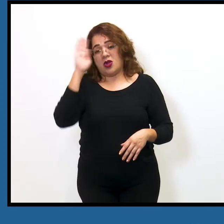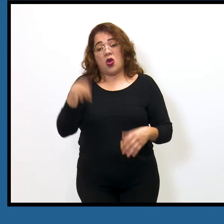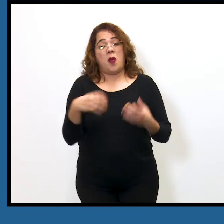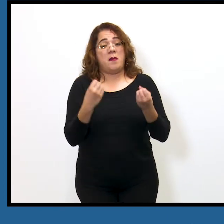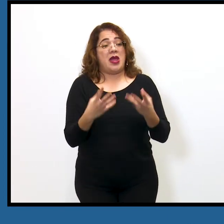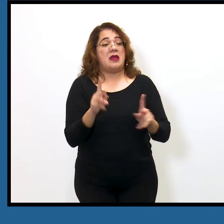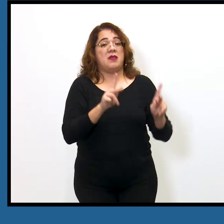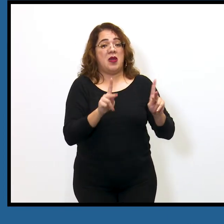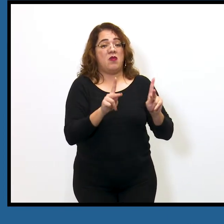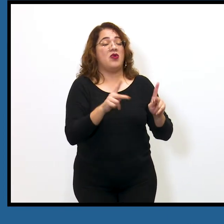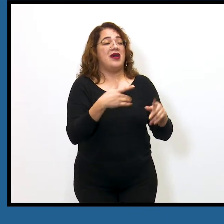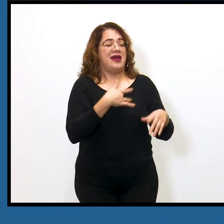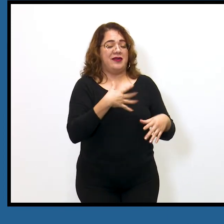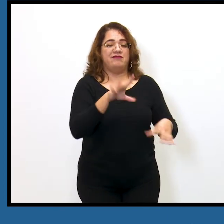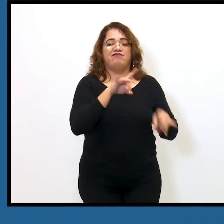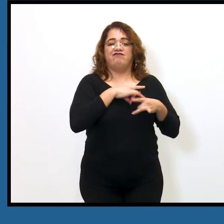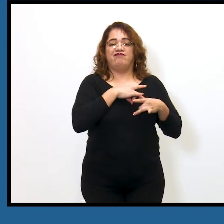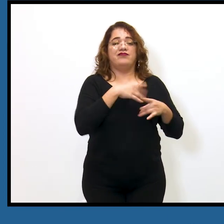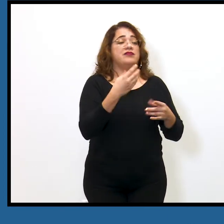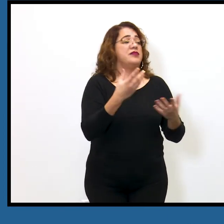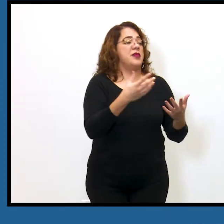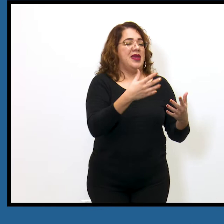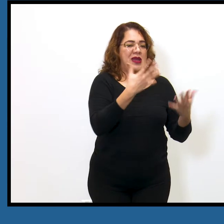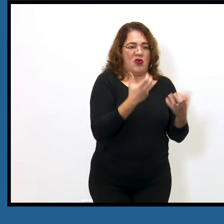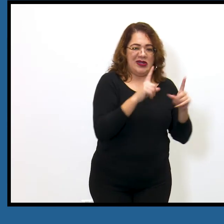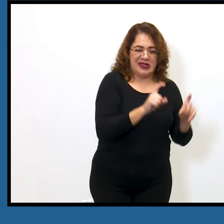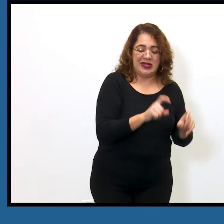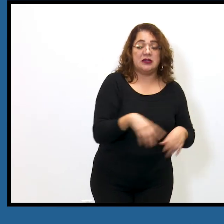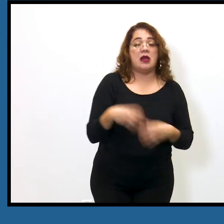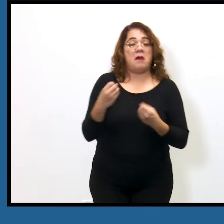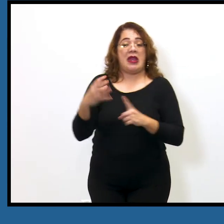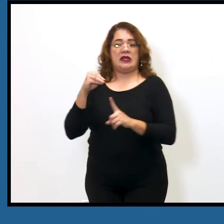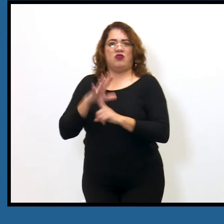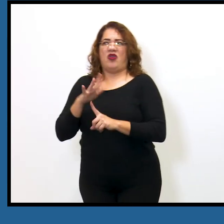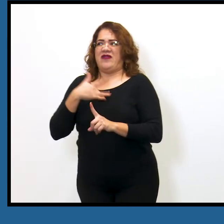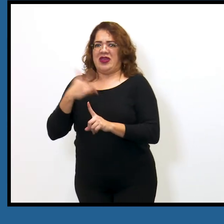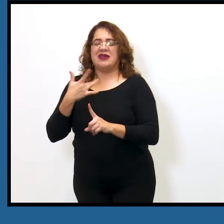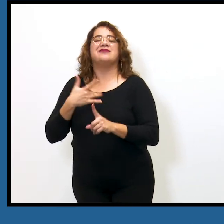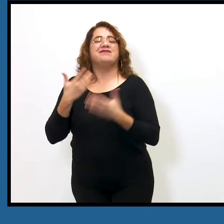people with symptoms who have been exposed but we also know there's a lot of folks who share that